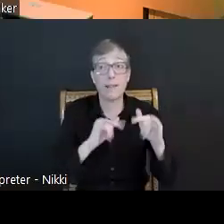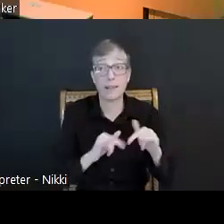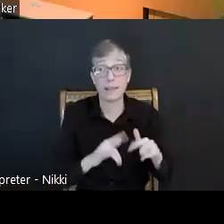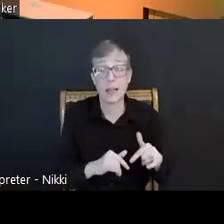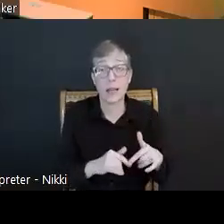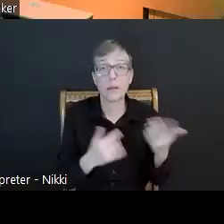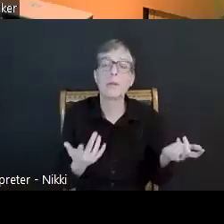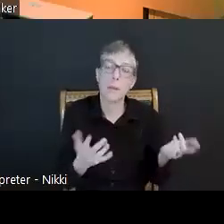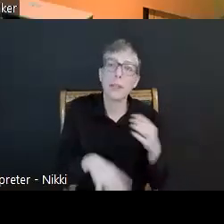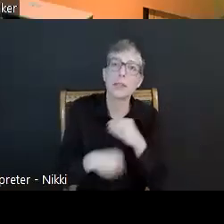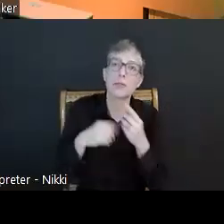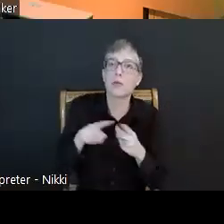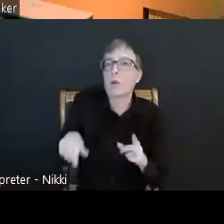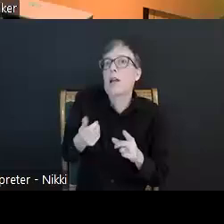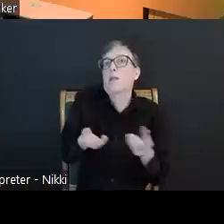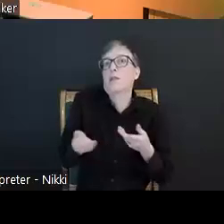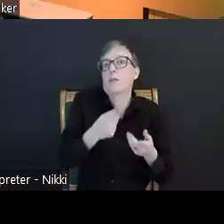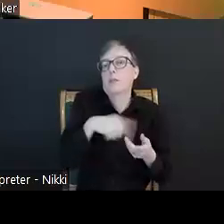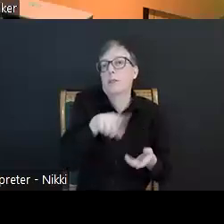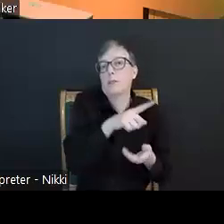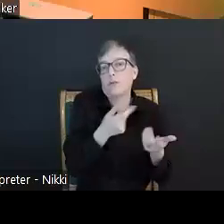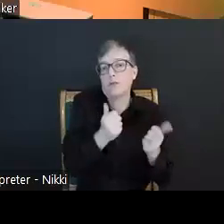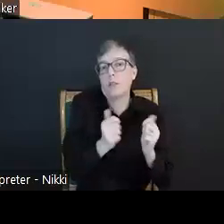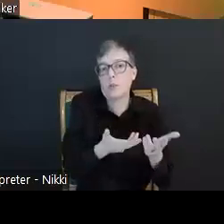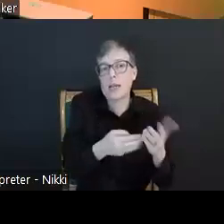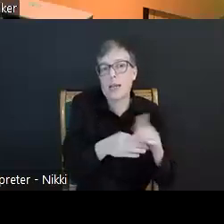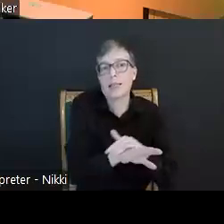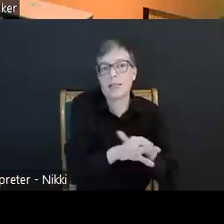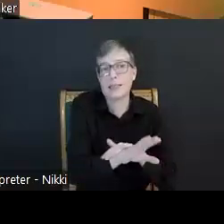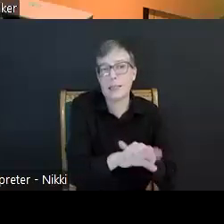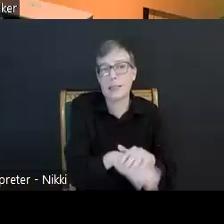that they're trying to access does anyone else have other thoughts I was just going to add too